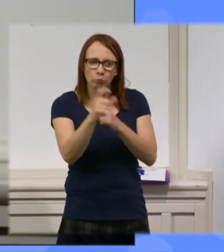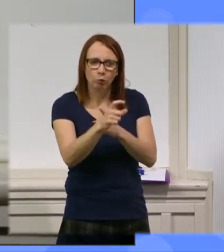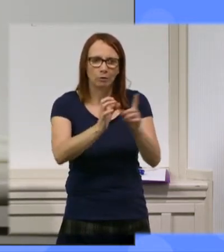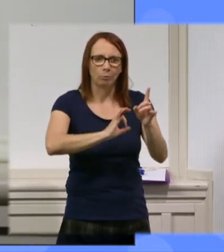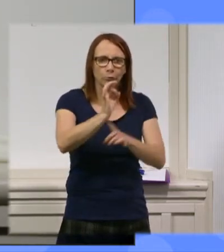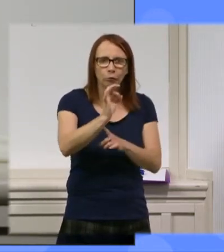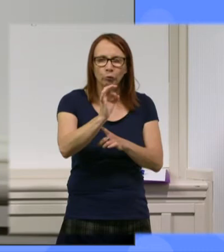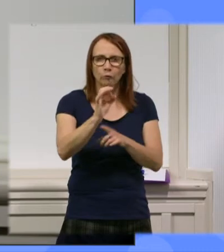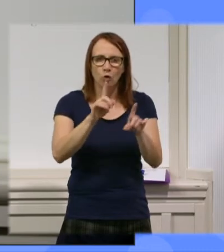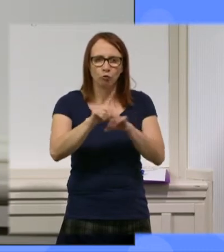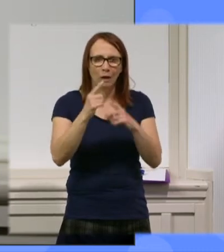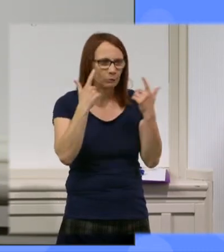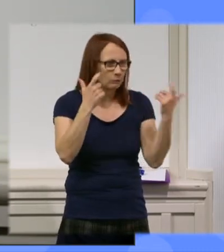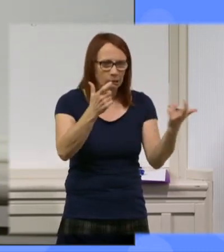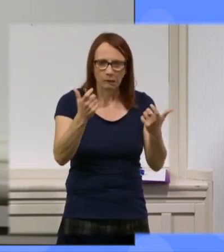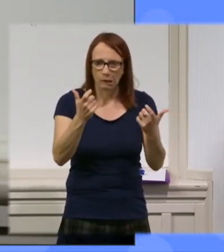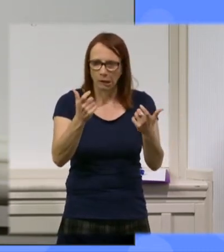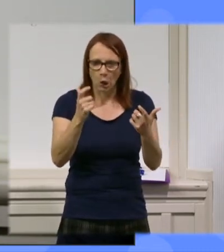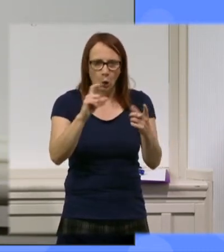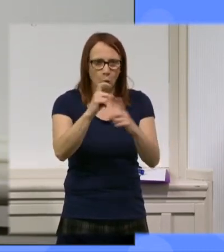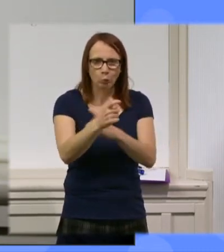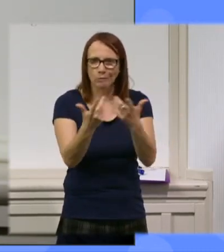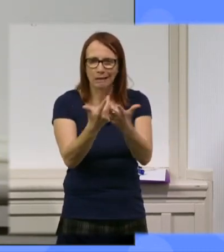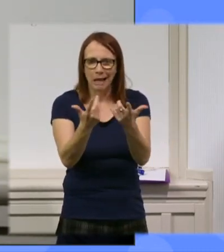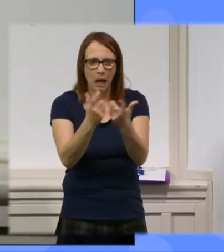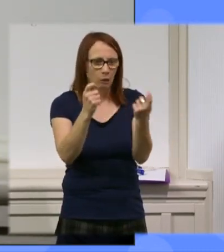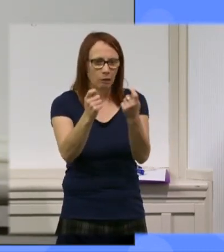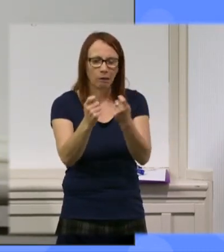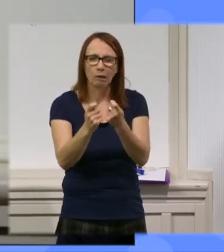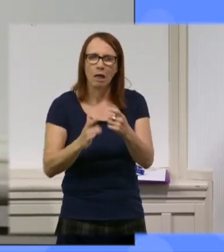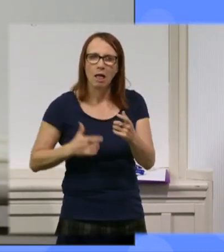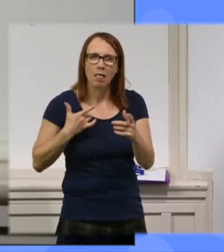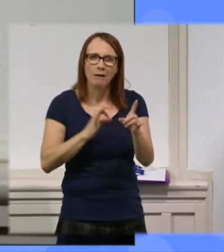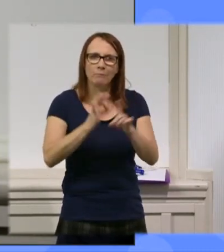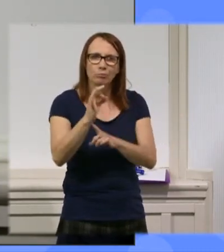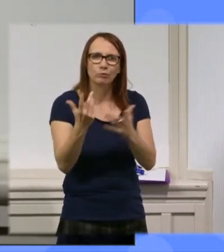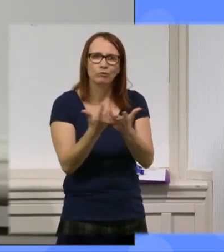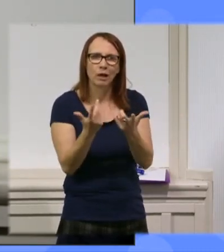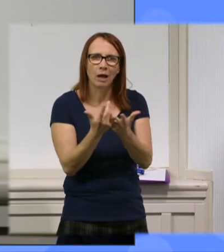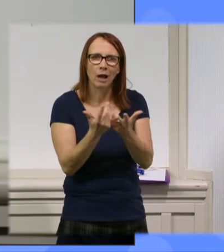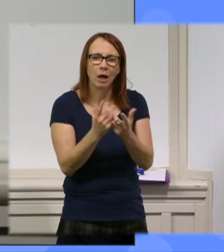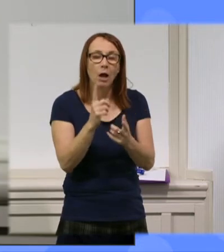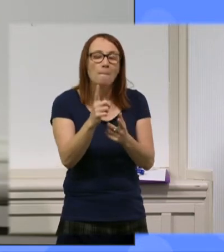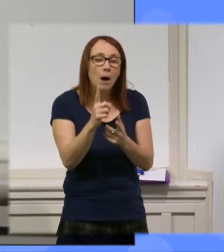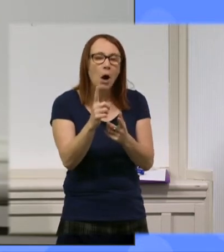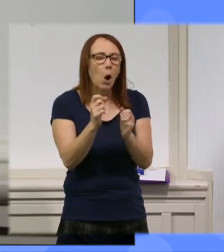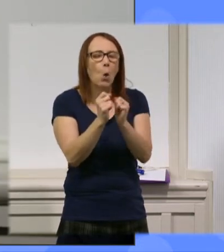where we can make you know our communities and and the lives of those people that live in them better we just probably disagree on how we we achieve